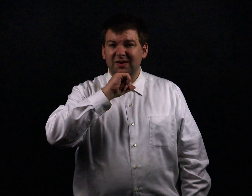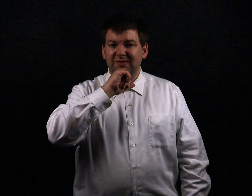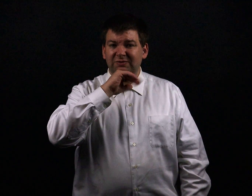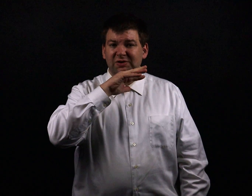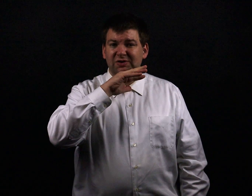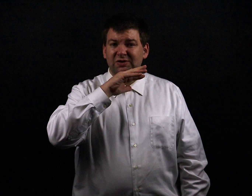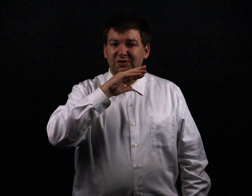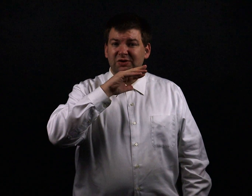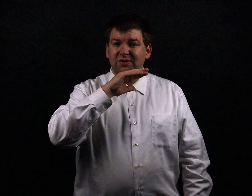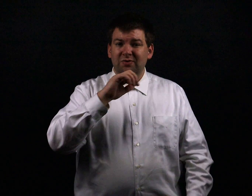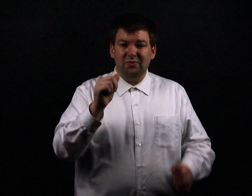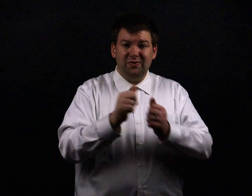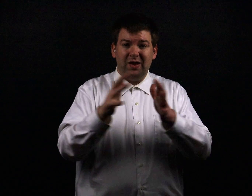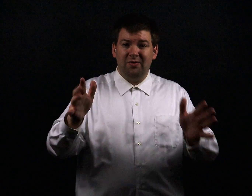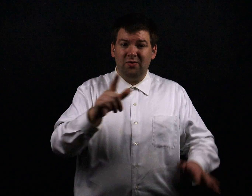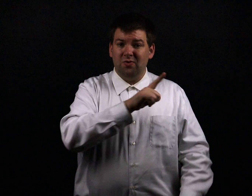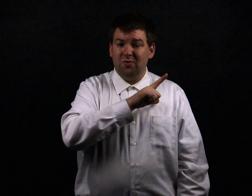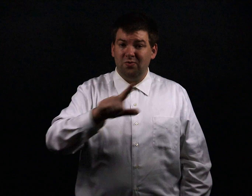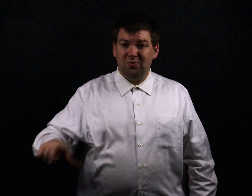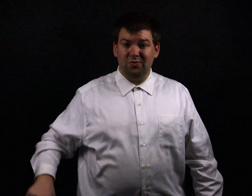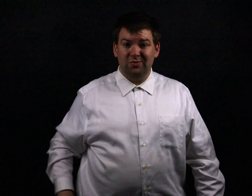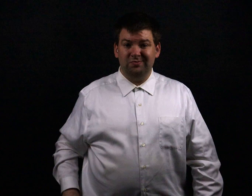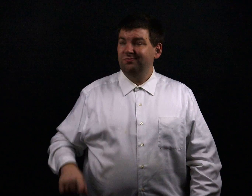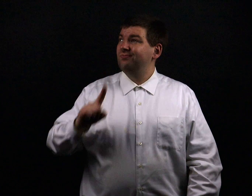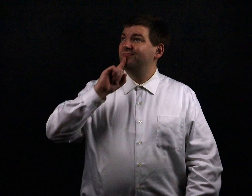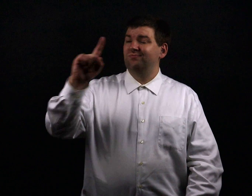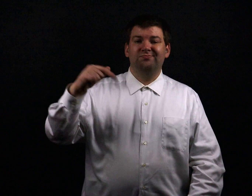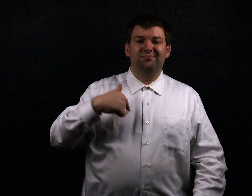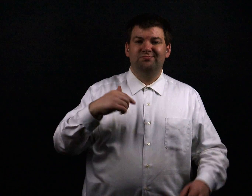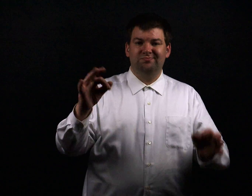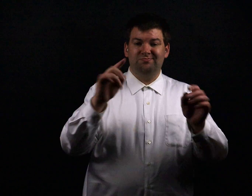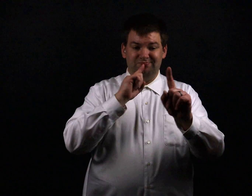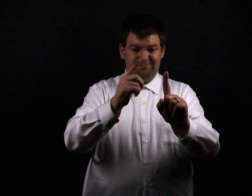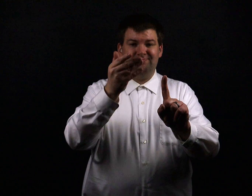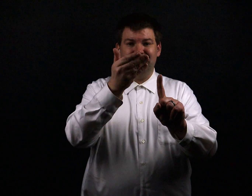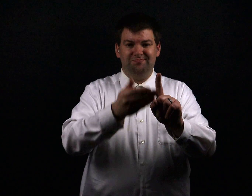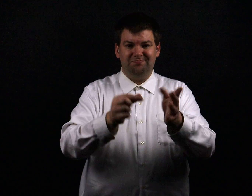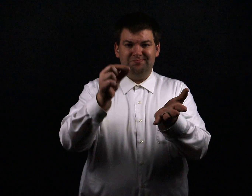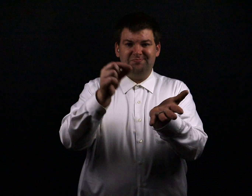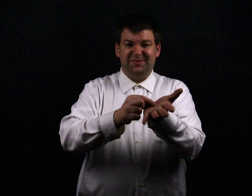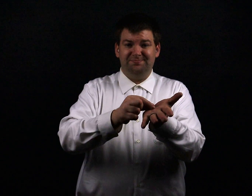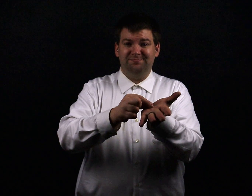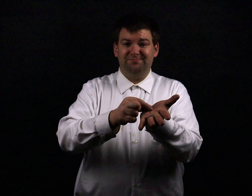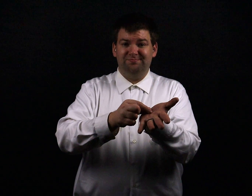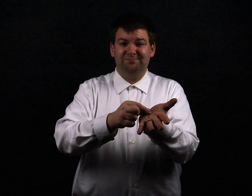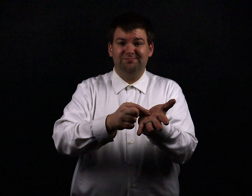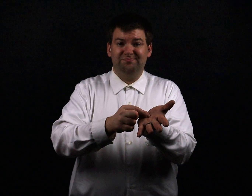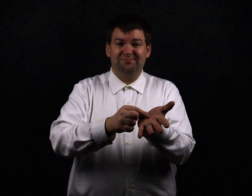speck of dirt without my Lord is all I'd be